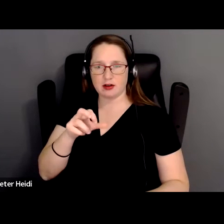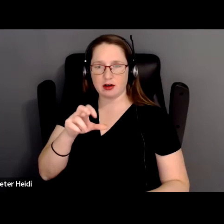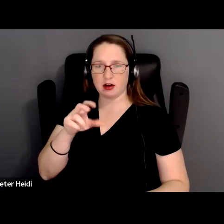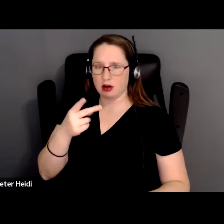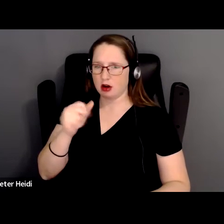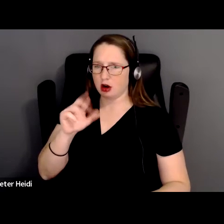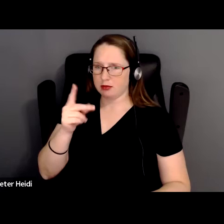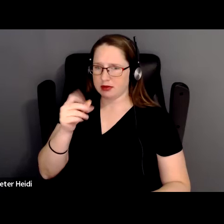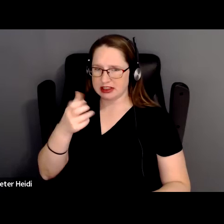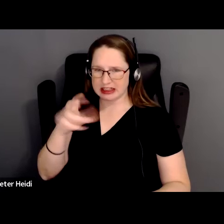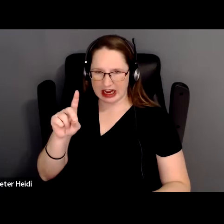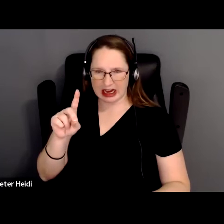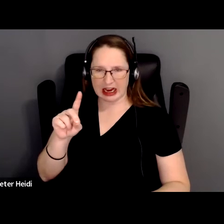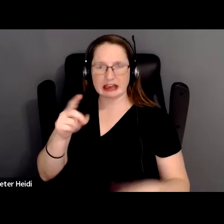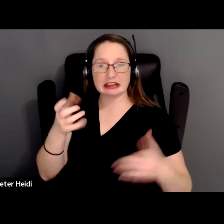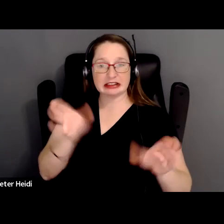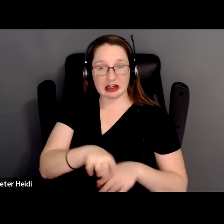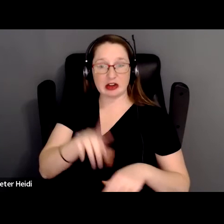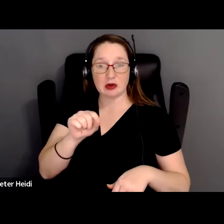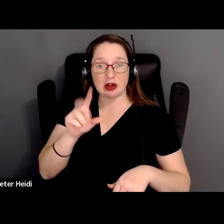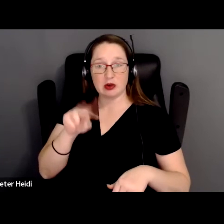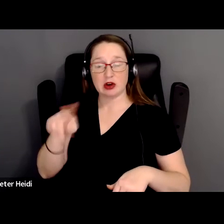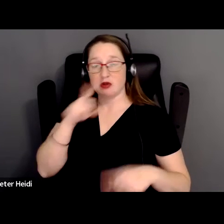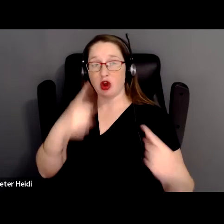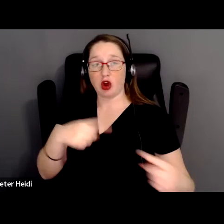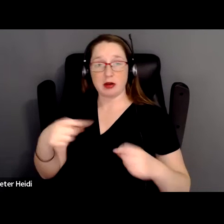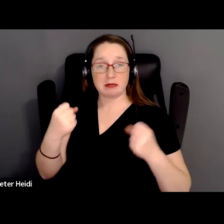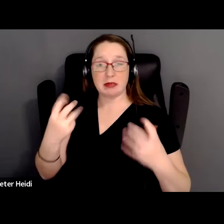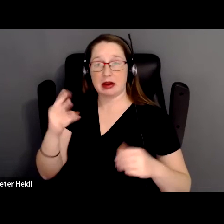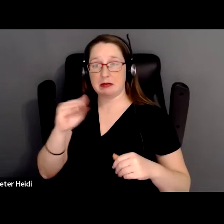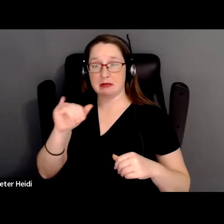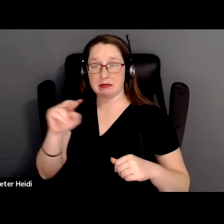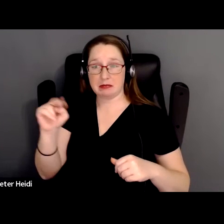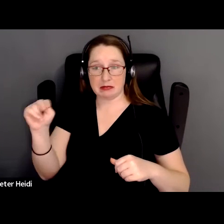The argument in the in the lawsuit was that many Minnesota's, many Minnesotans, with intellectual